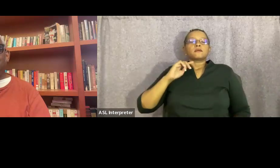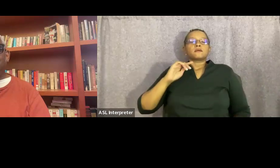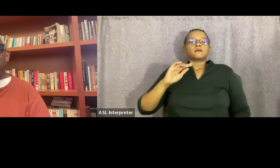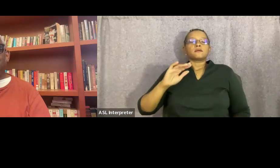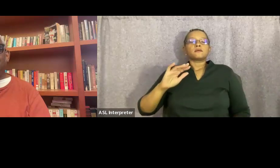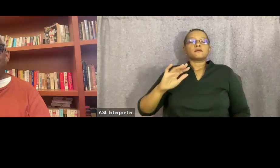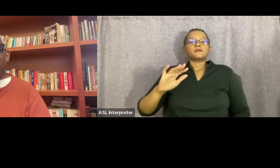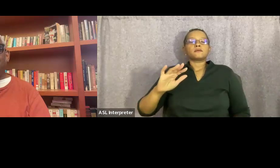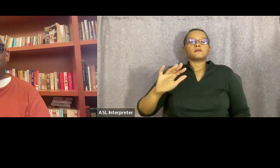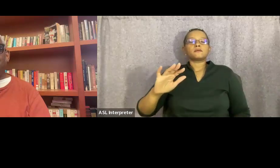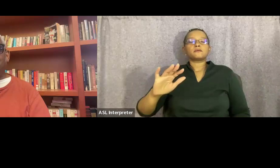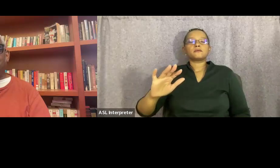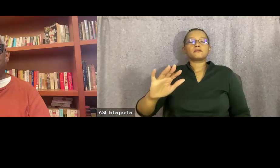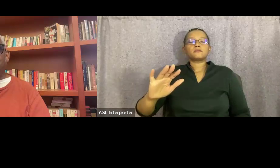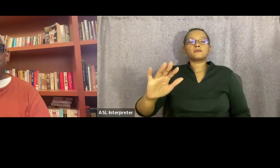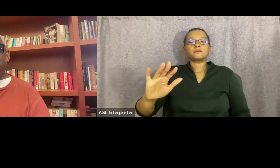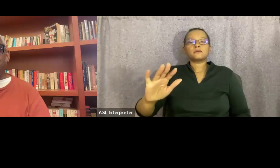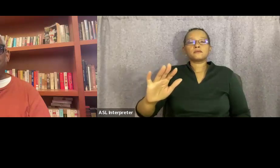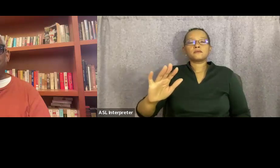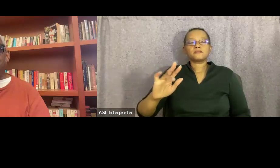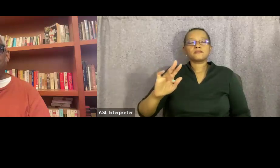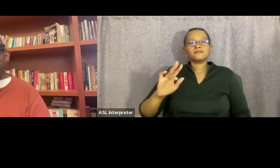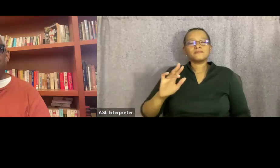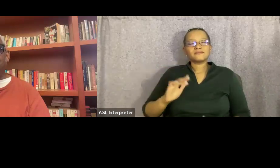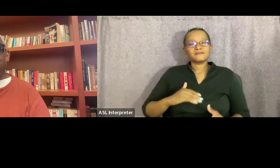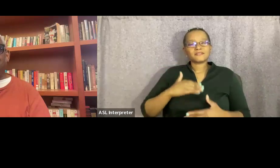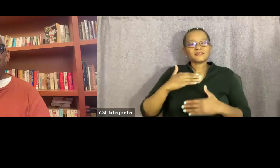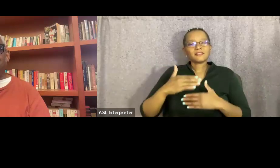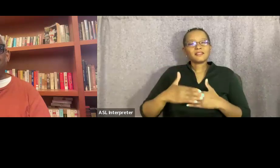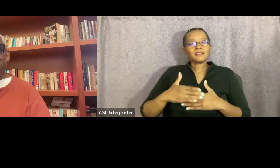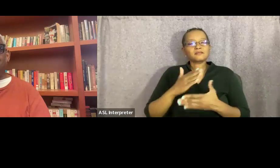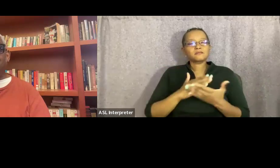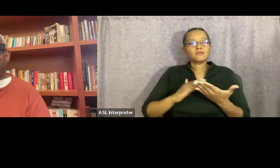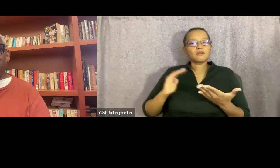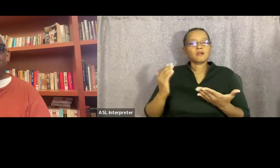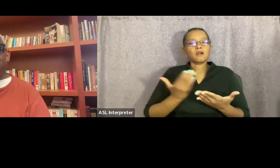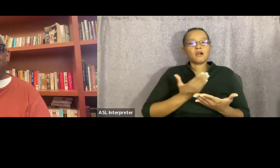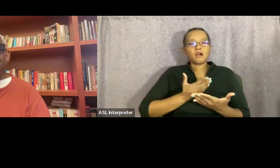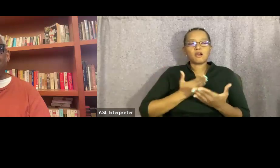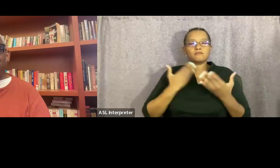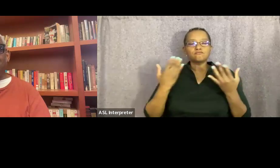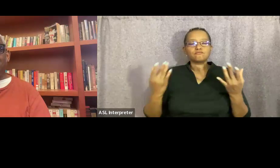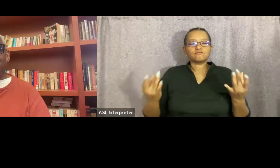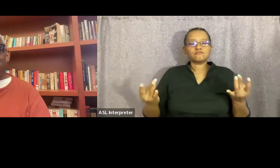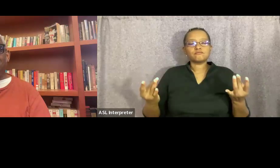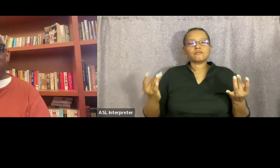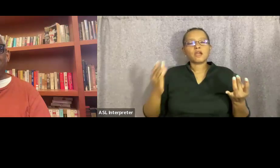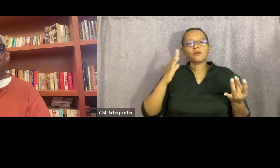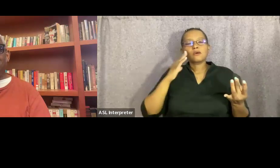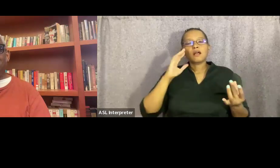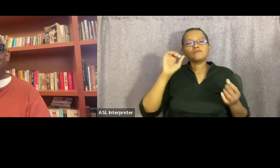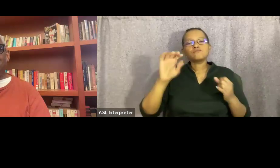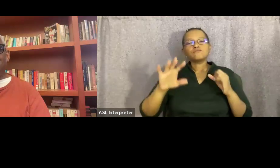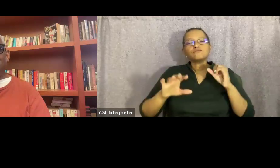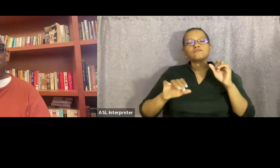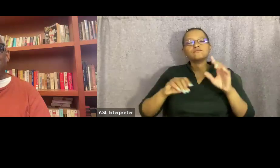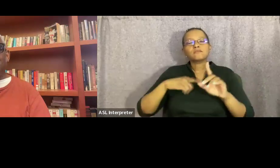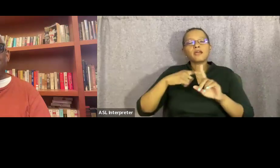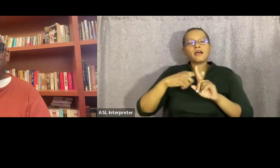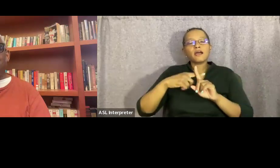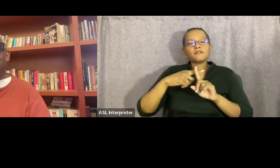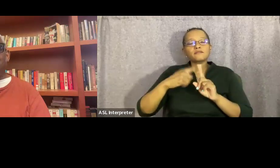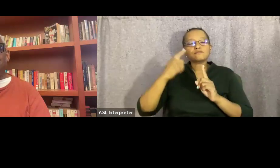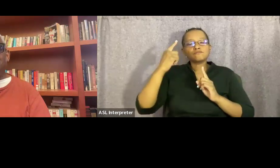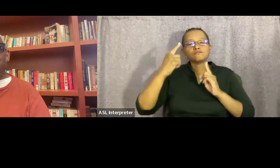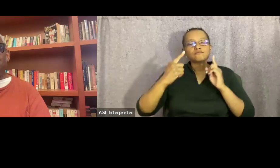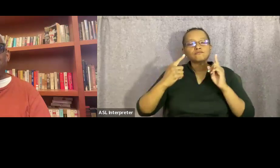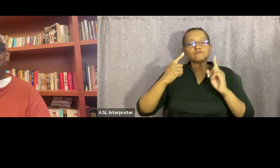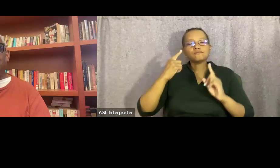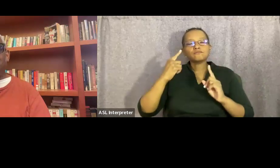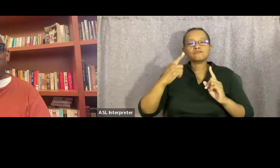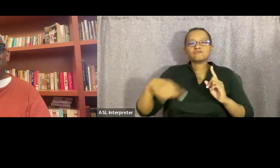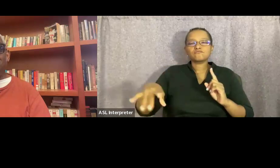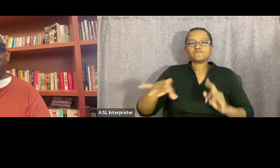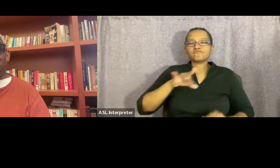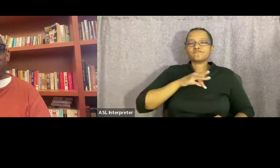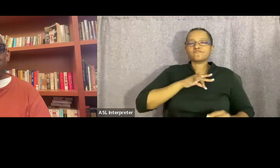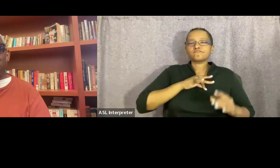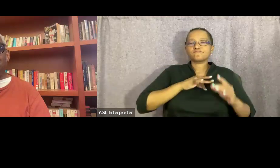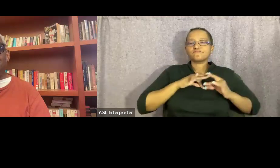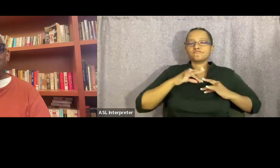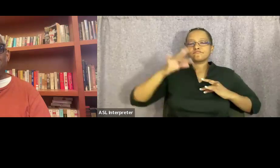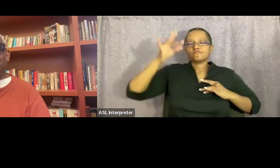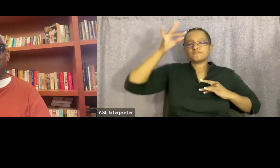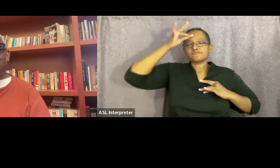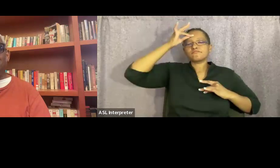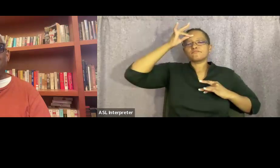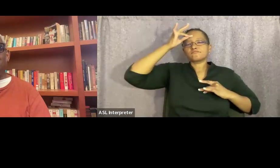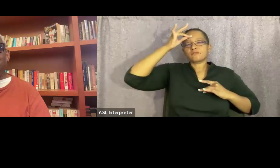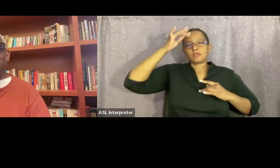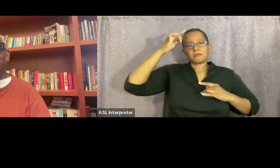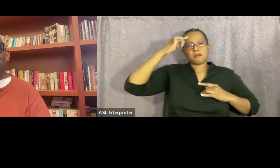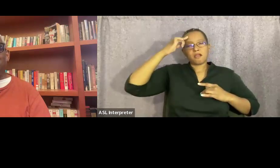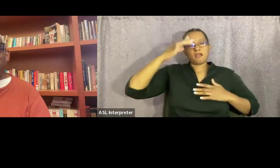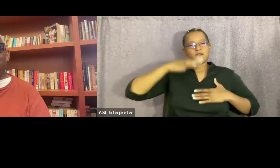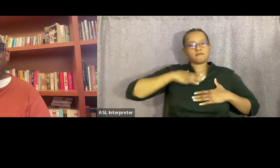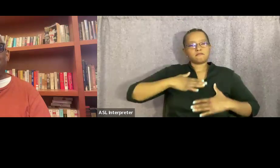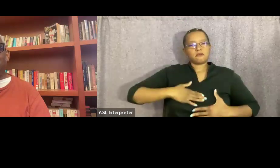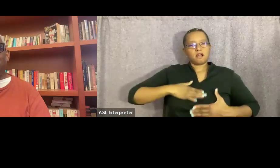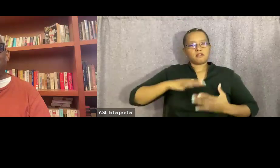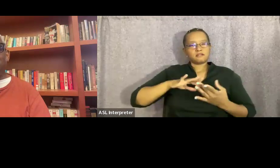I will give you affirmations to take with you so that your mind, body, and spirit are blessed to heal.